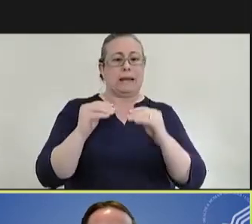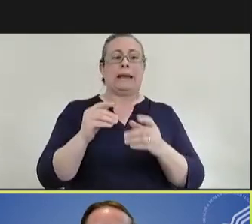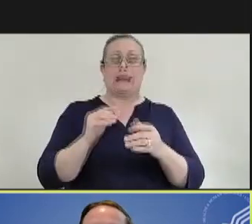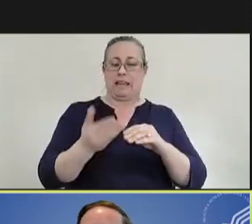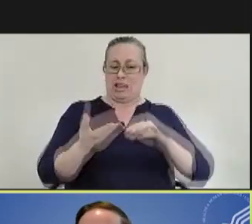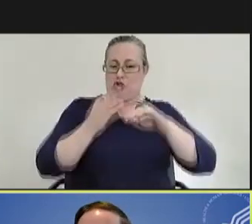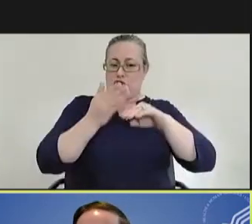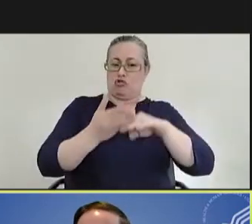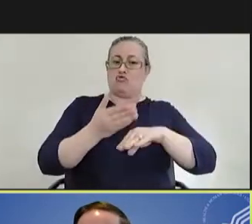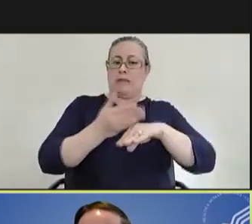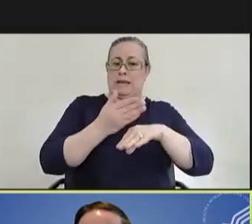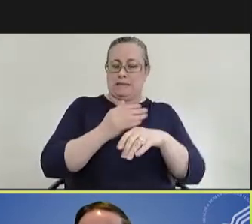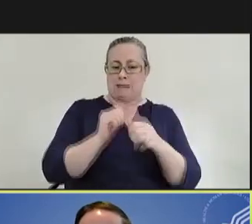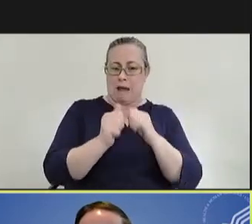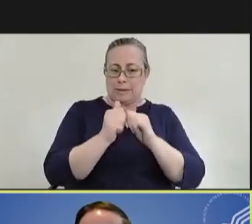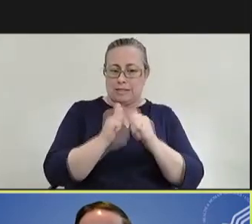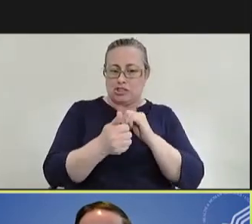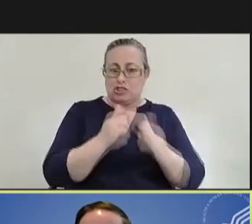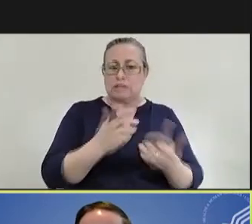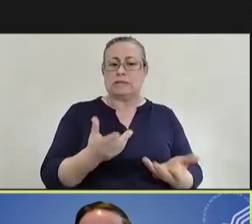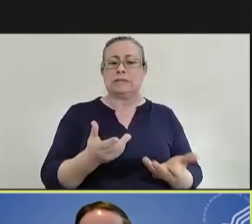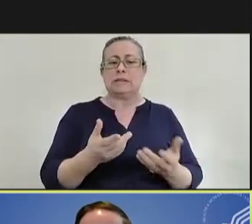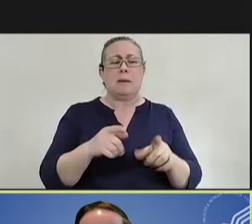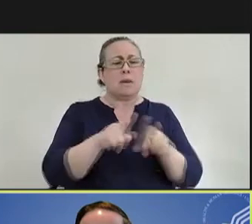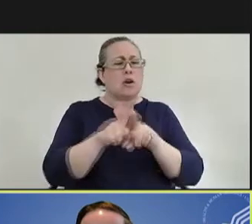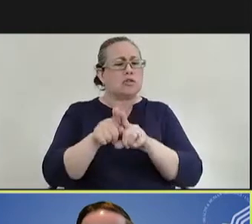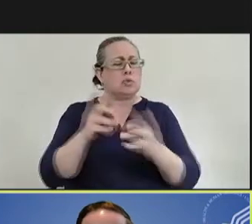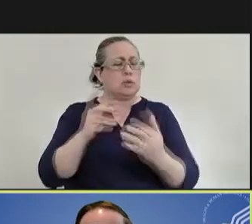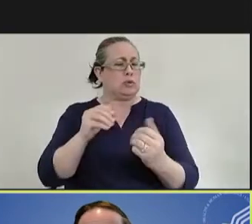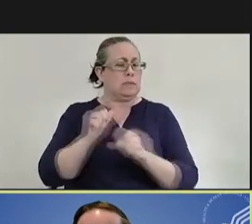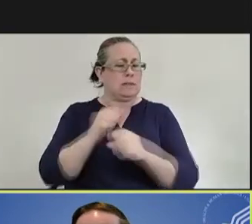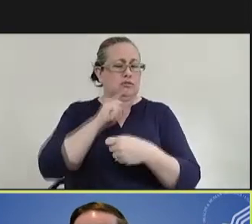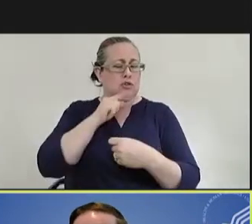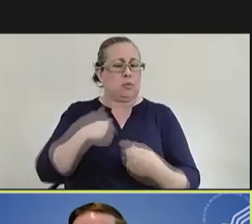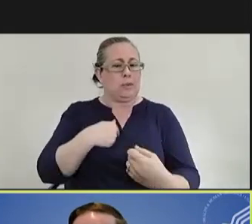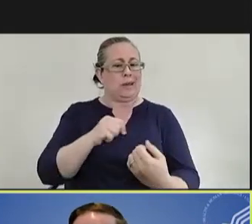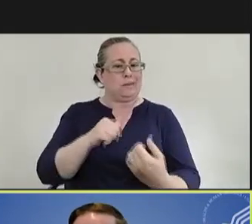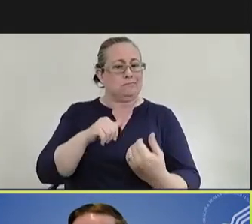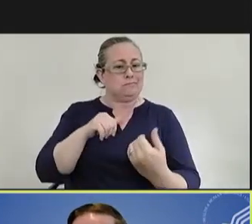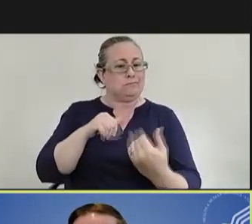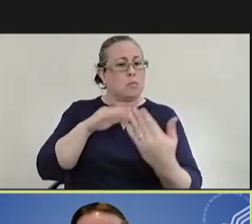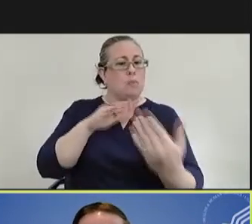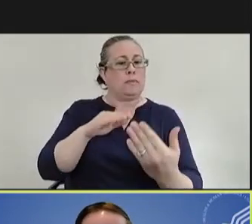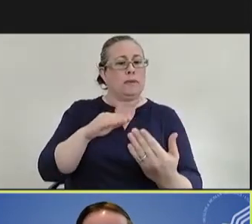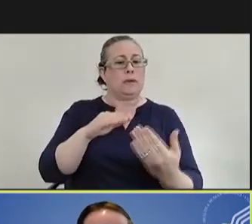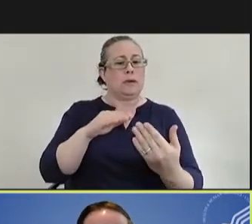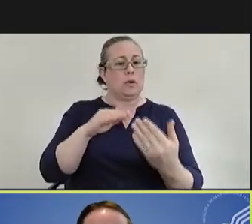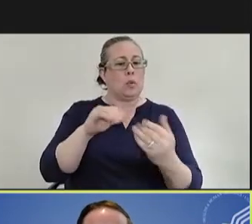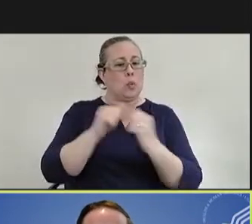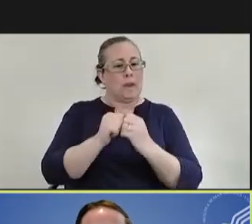one, ensure we are approaching AI would kind of risk minimizing approaches that rely on core